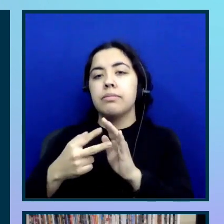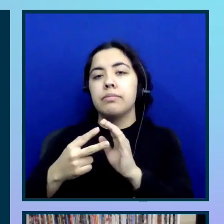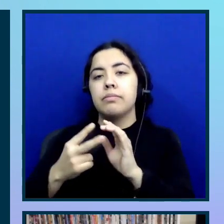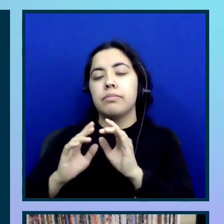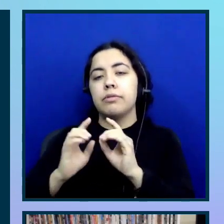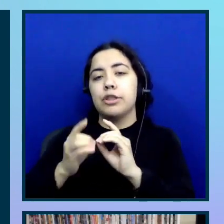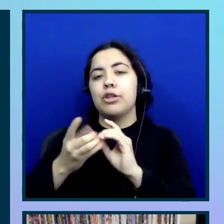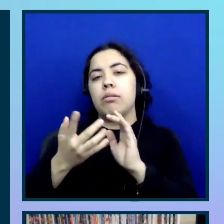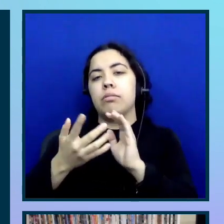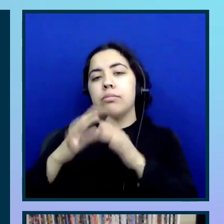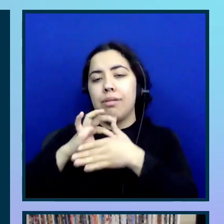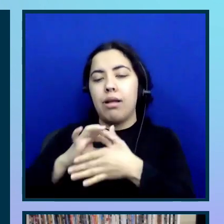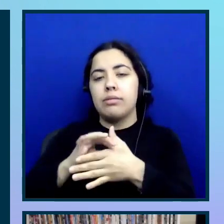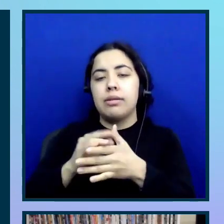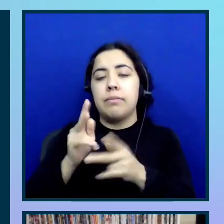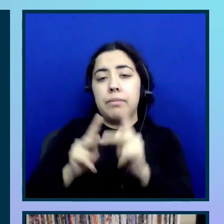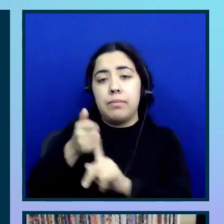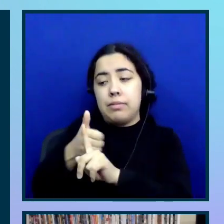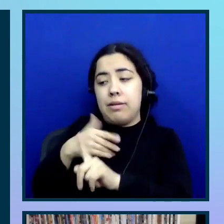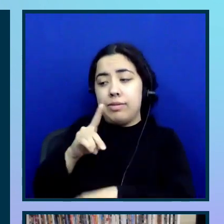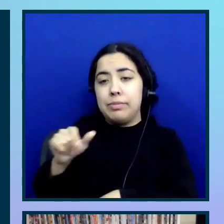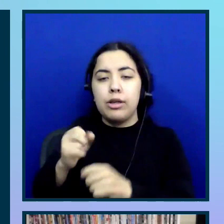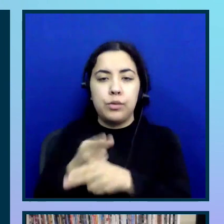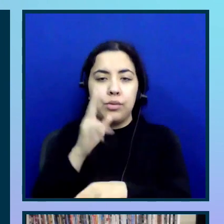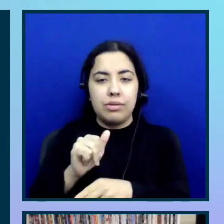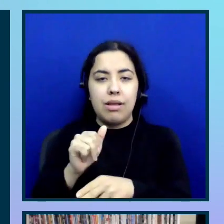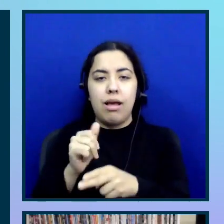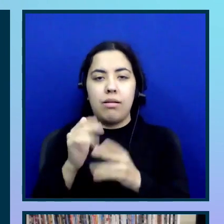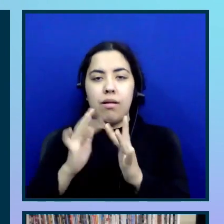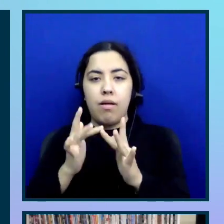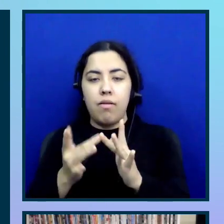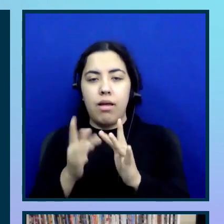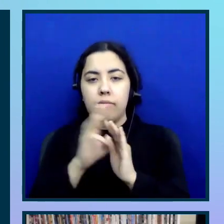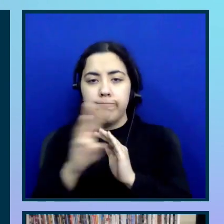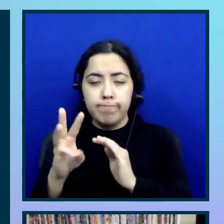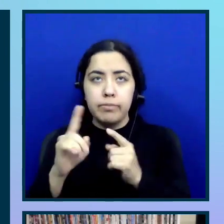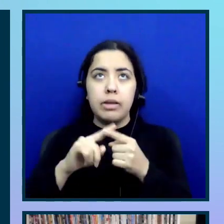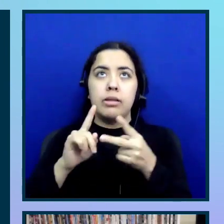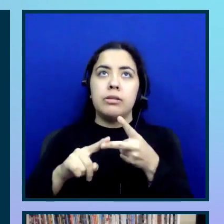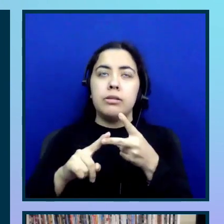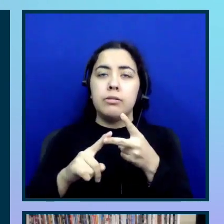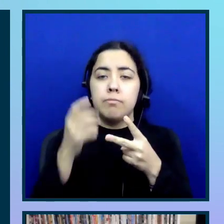that can be used by people with disabilities. These techniques can be applied to websites, mobile apps,